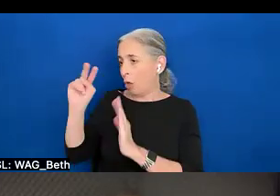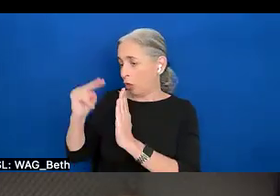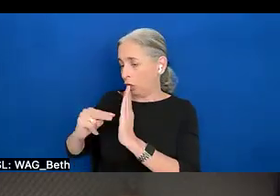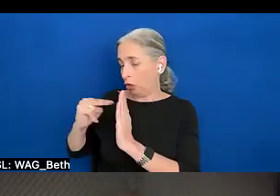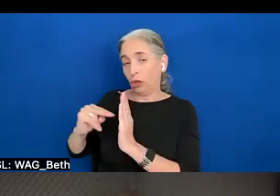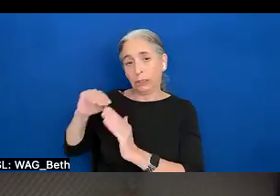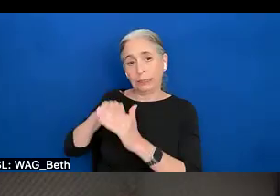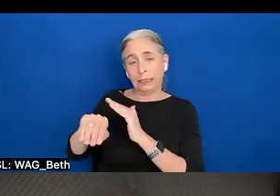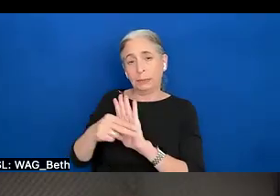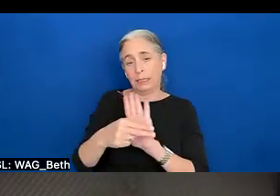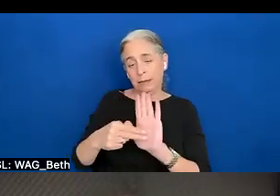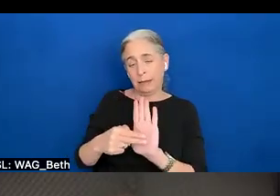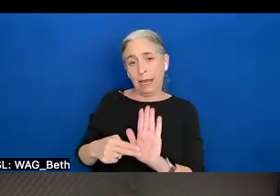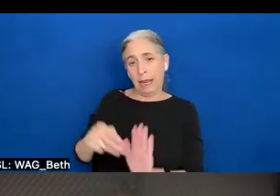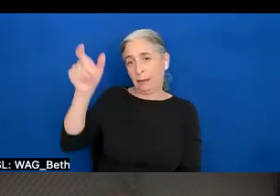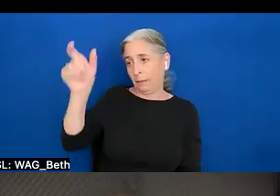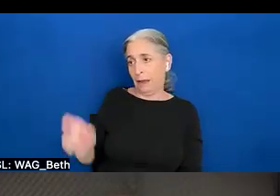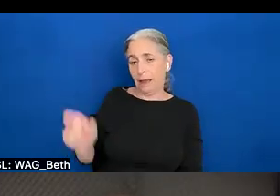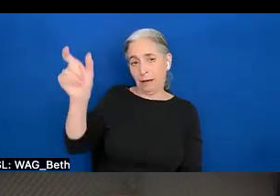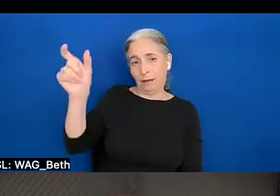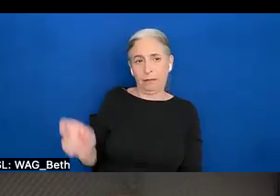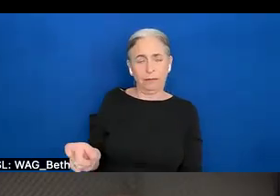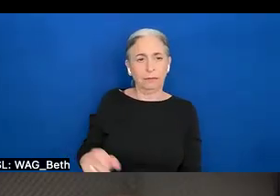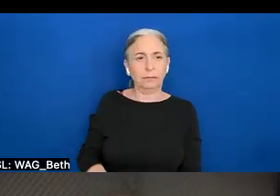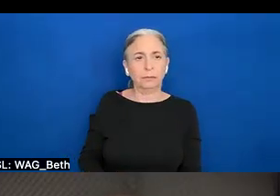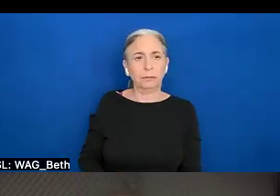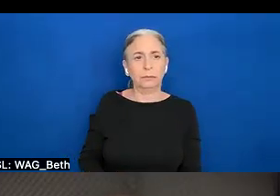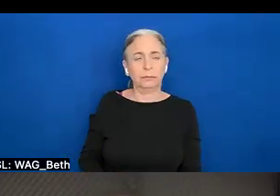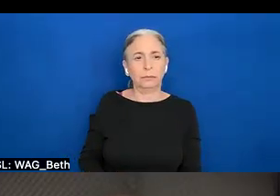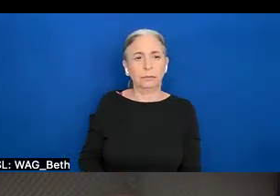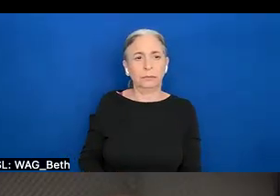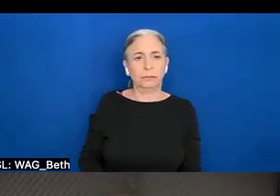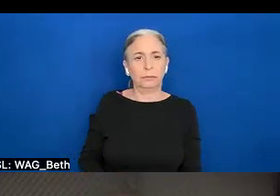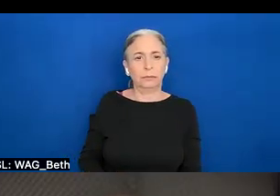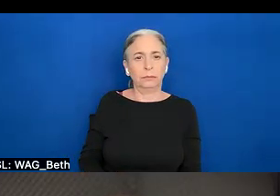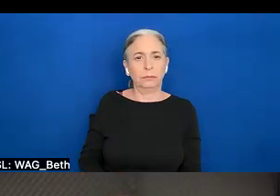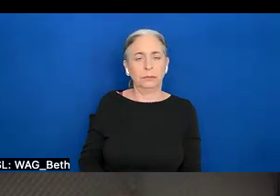and have a look at the accessibility tags panel.